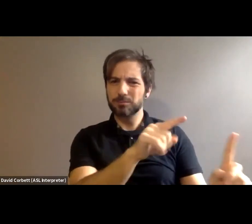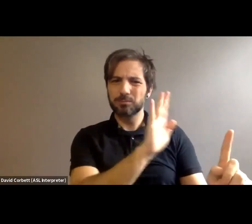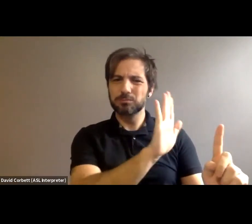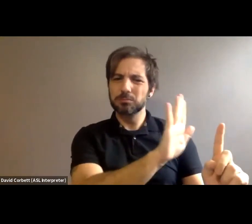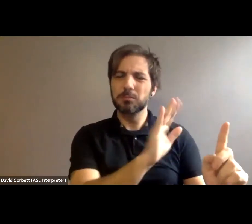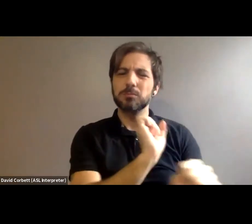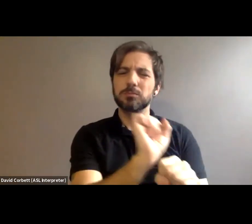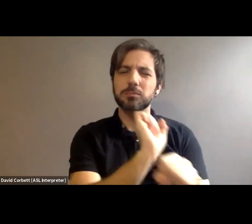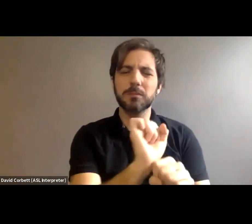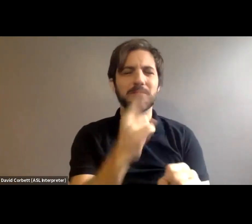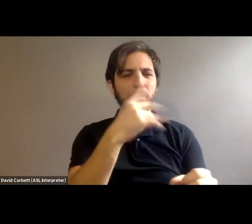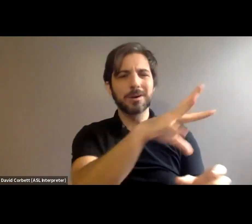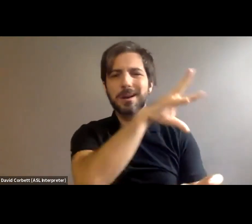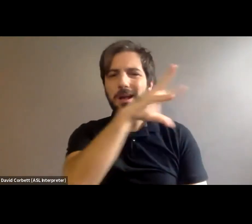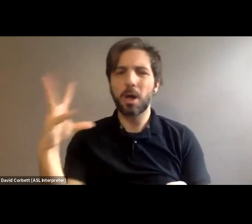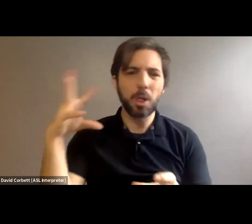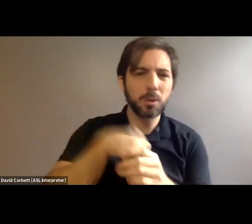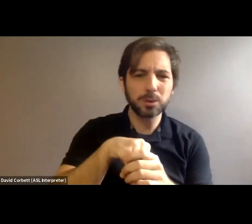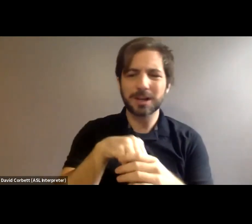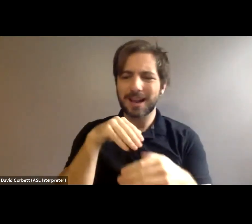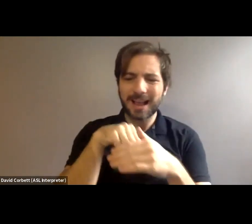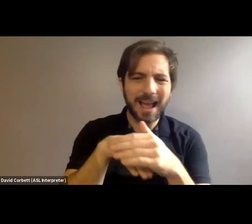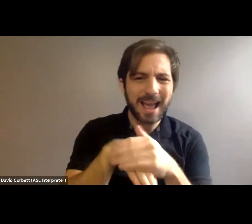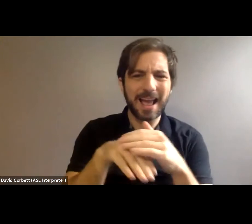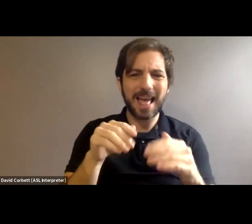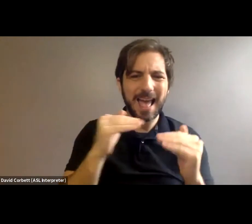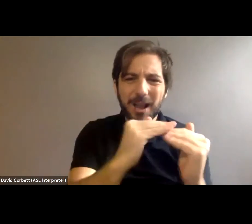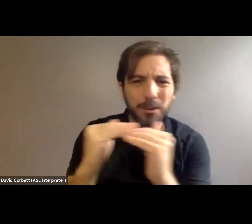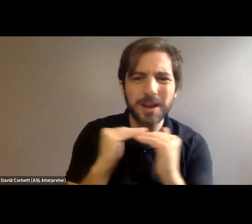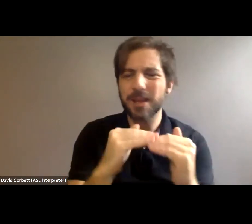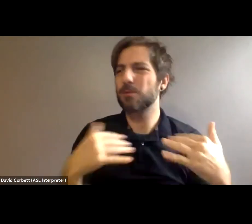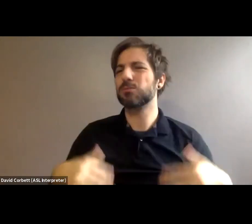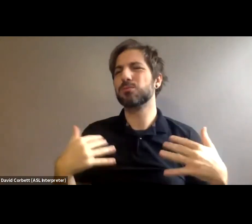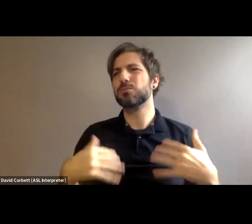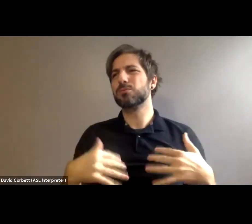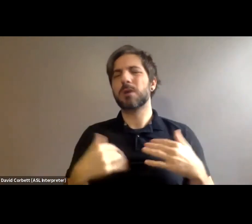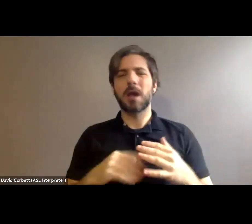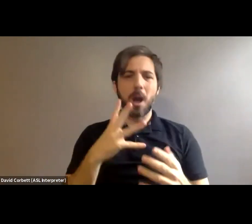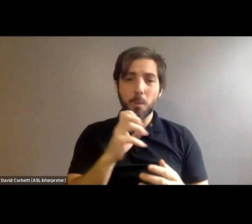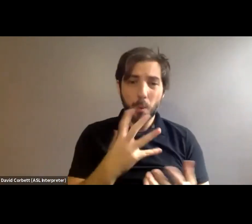equity, and accessibility. And I also want to take a moment and mention just a few of